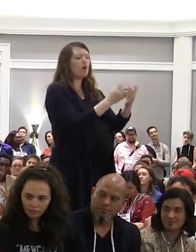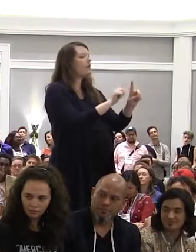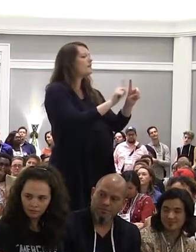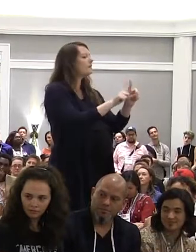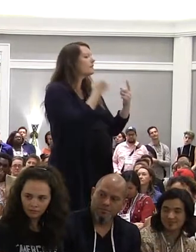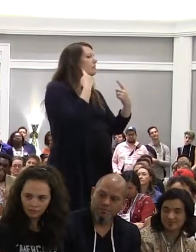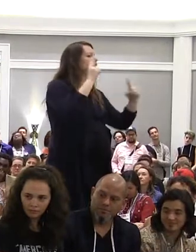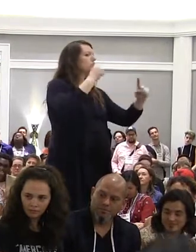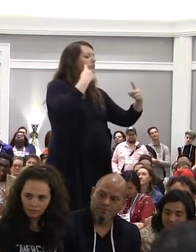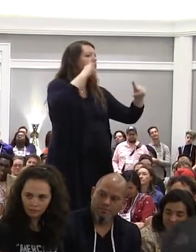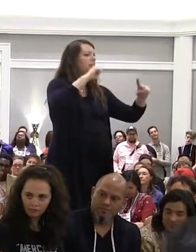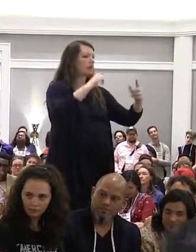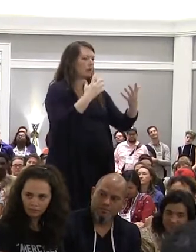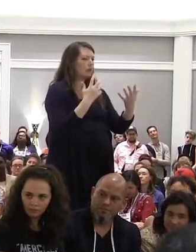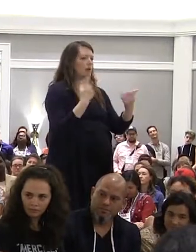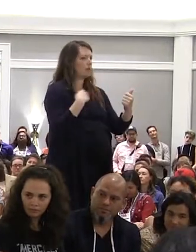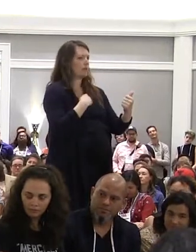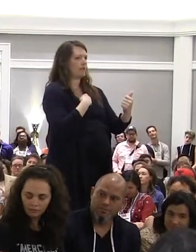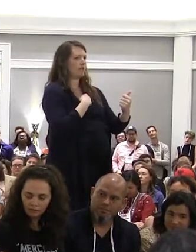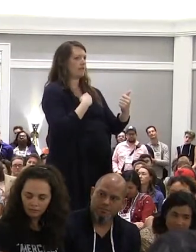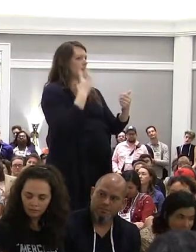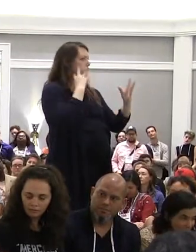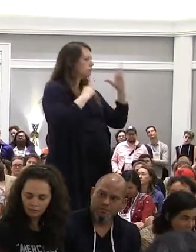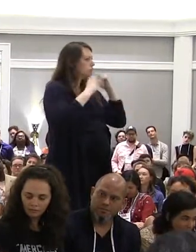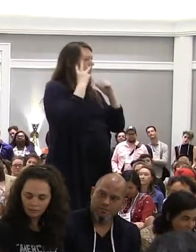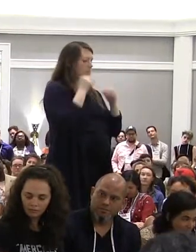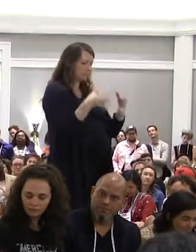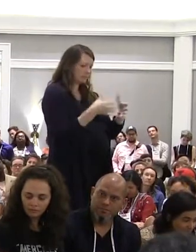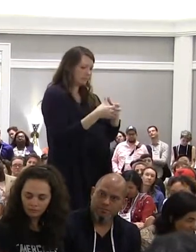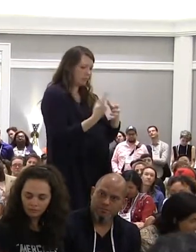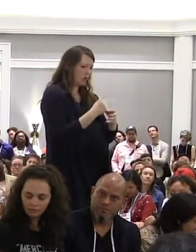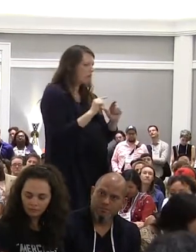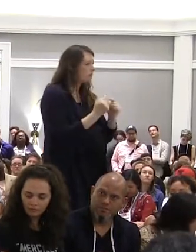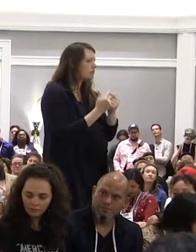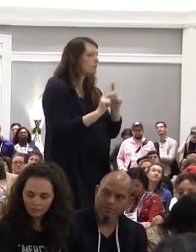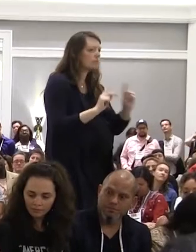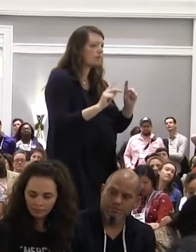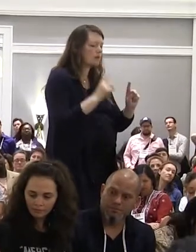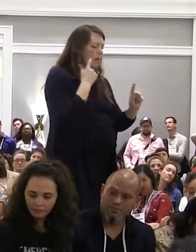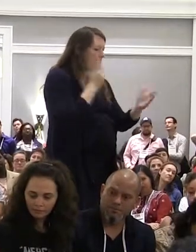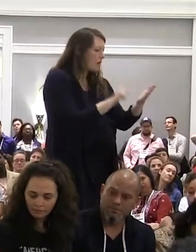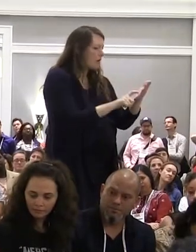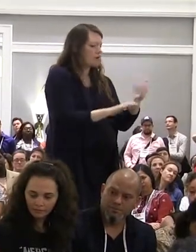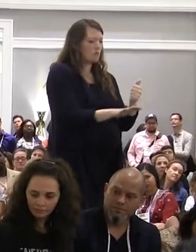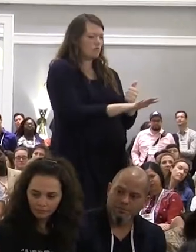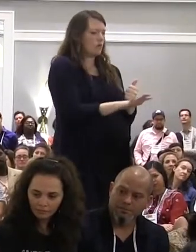that we have had as a particular group, and technology in those achievements,